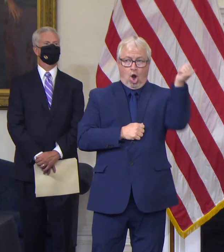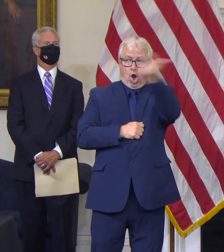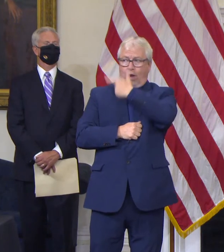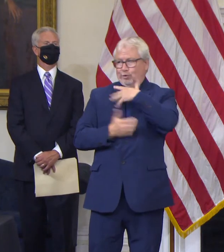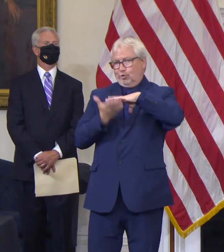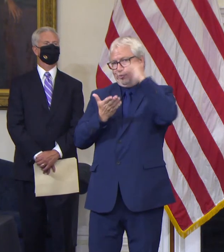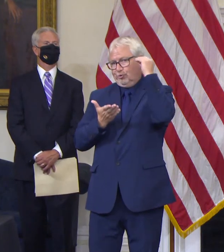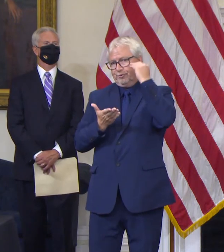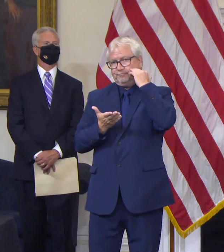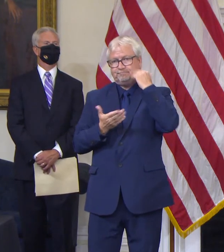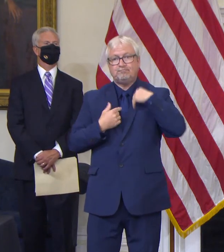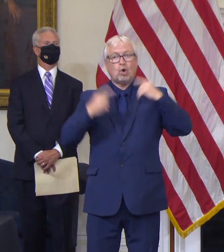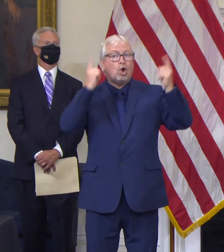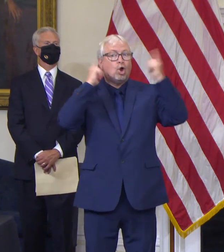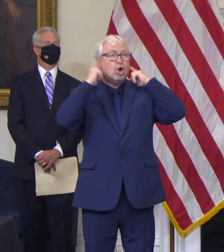No one has been -- we're in uncharted territory.